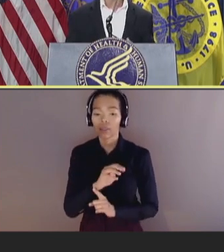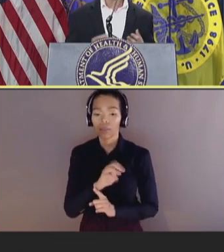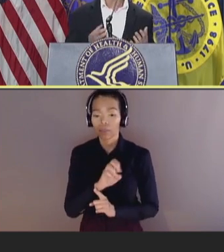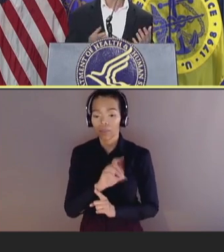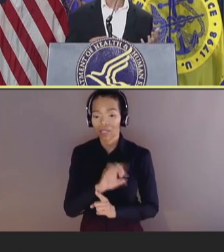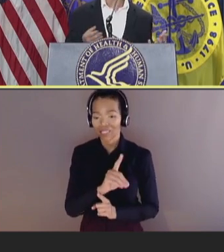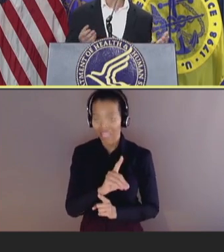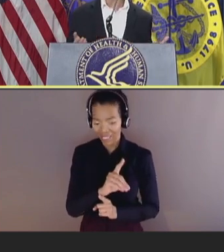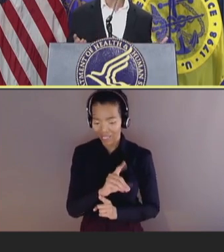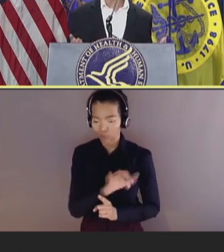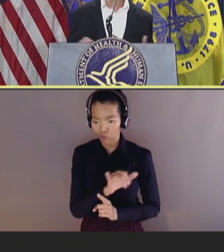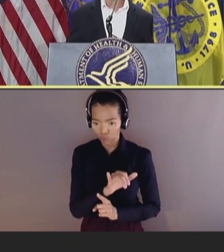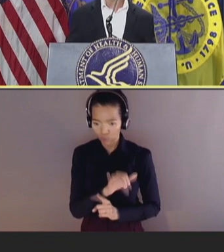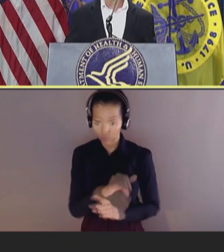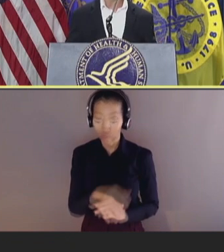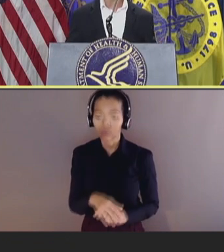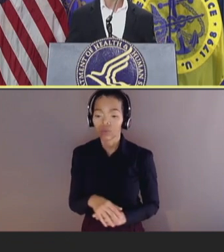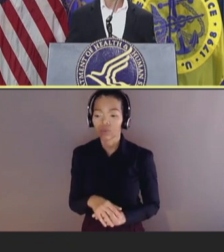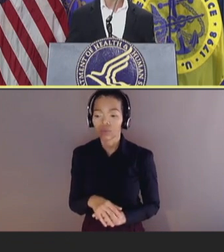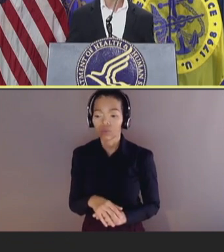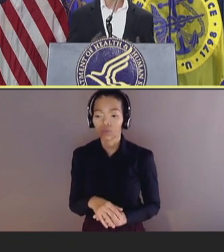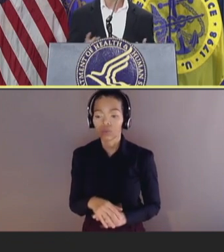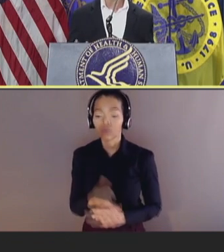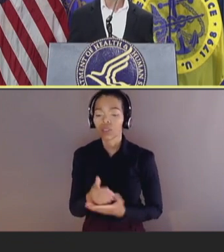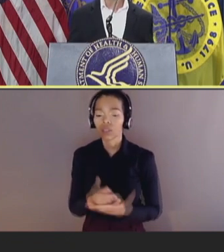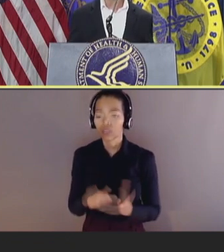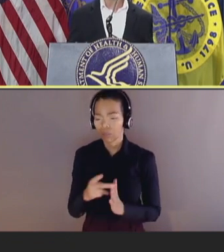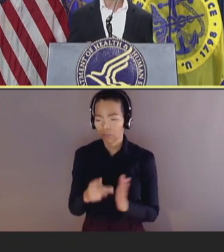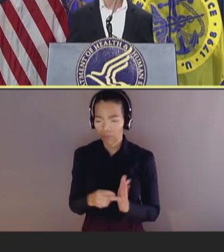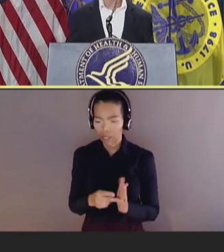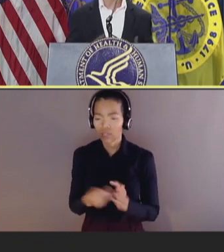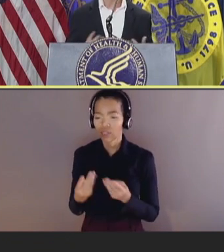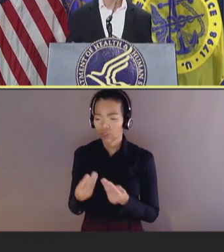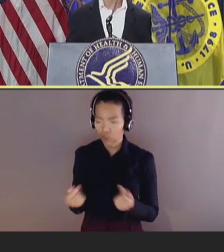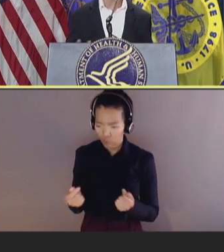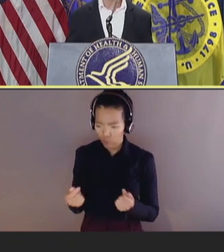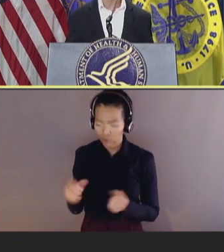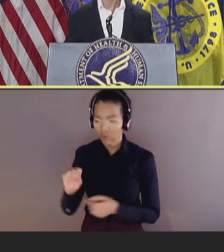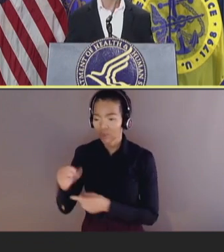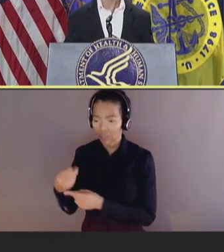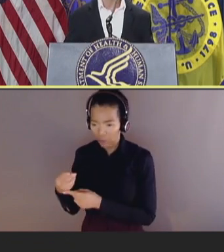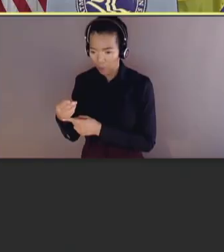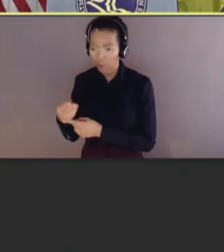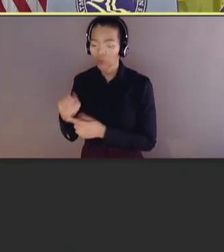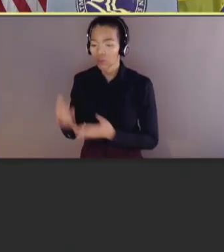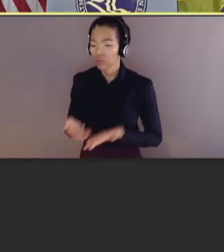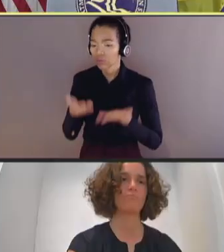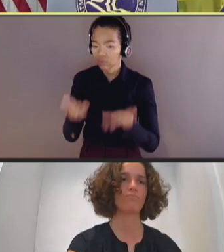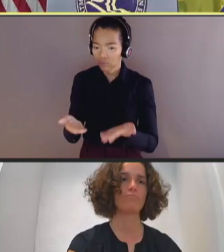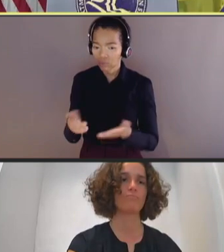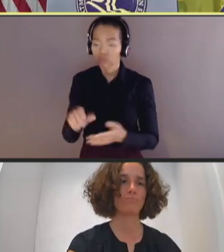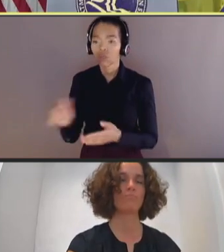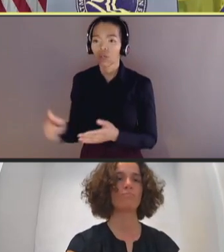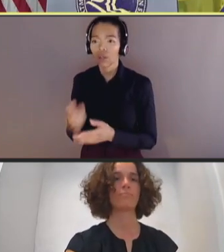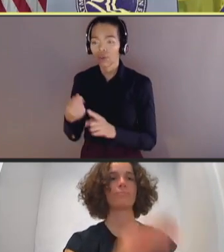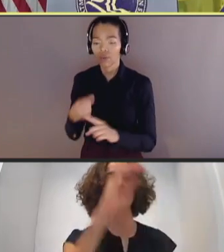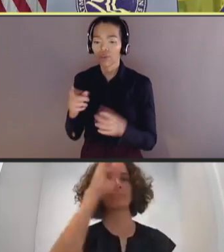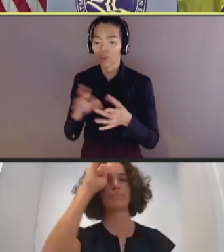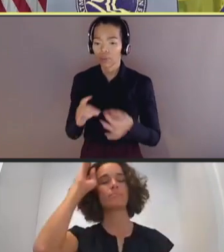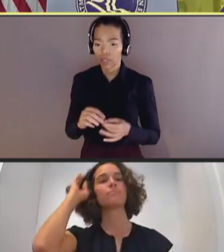I think those are just some of the policy solutions stakeholders have floated. There's a number of other ones in comment letters and white papers online.